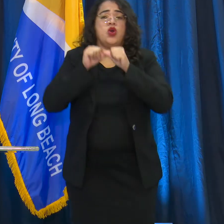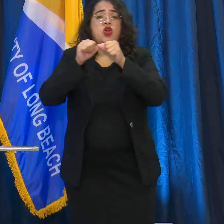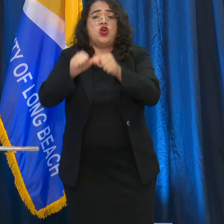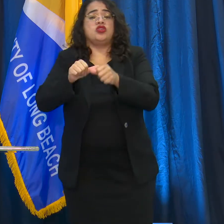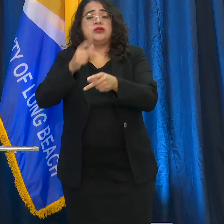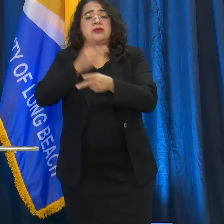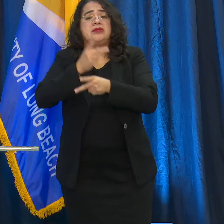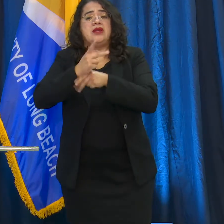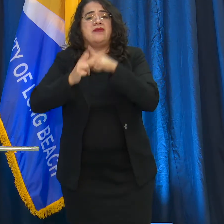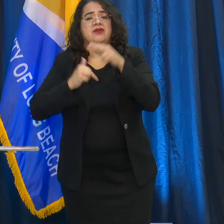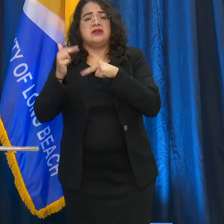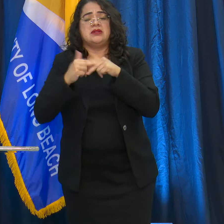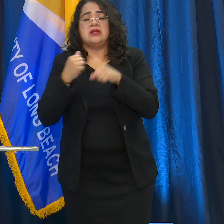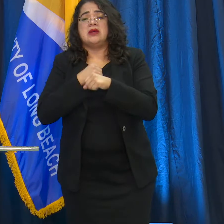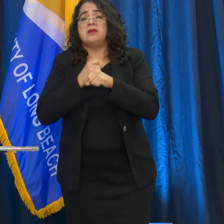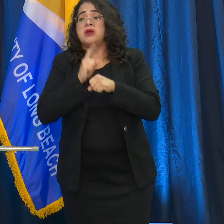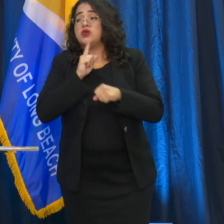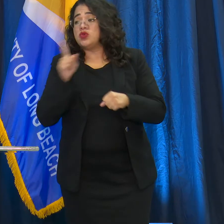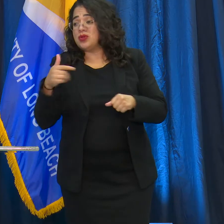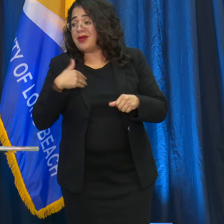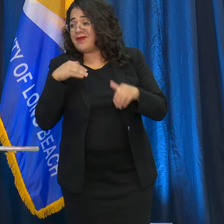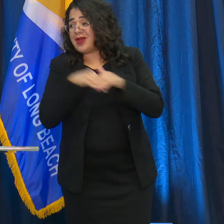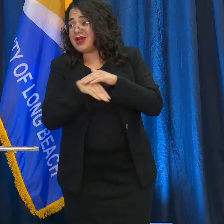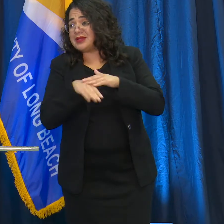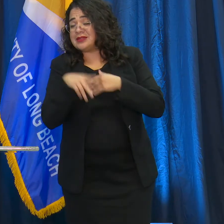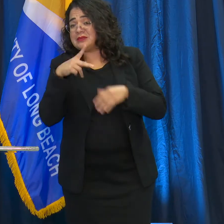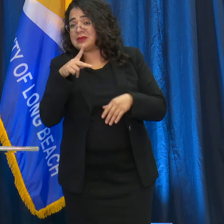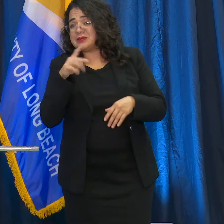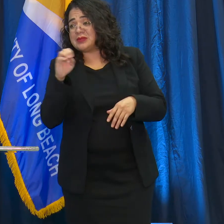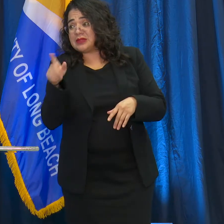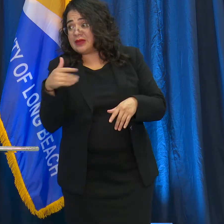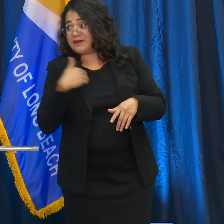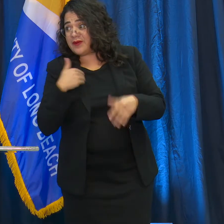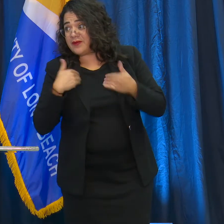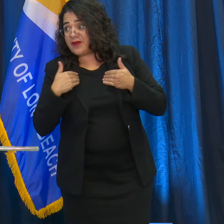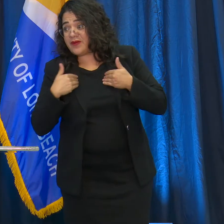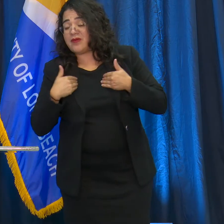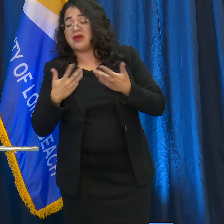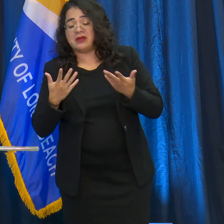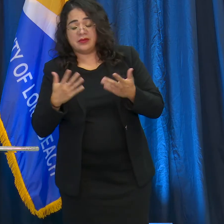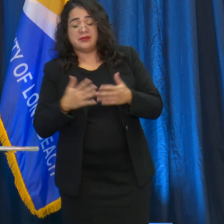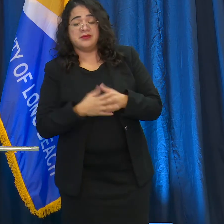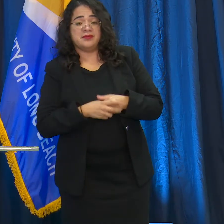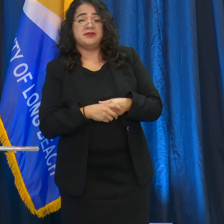that they have access to the PPE. If a long-term care facility